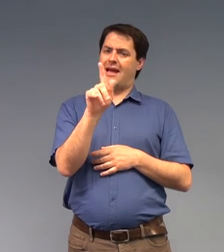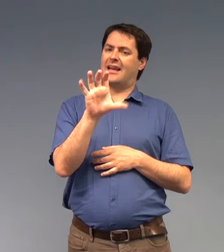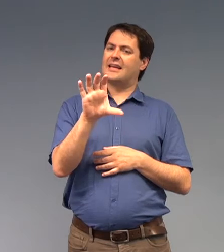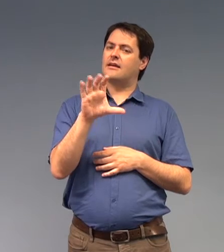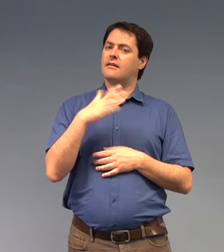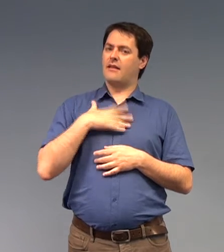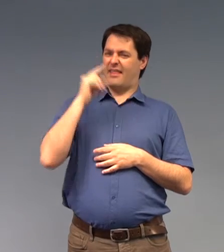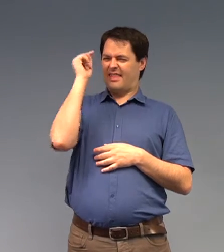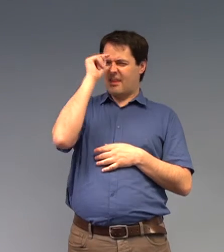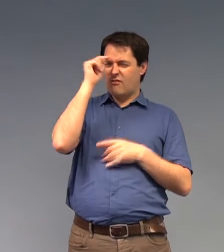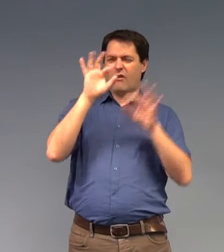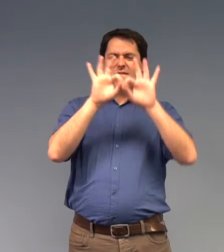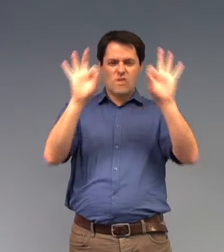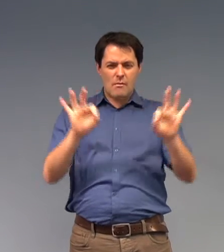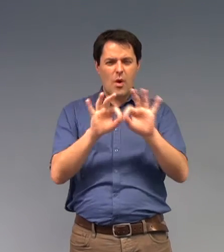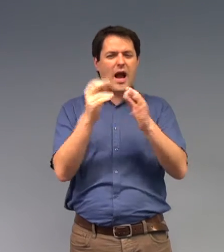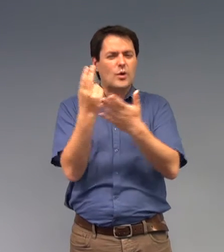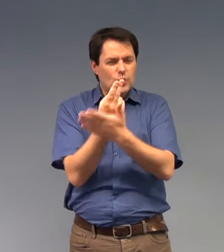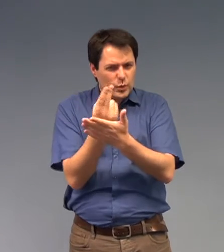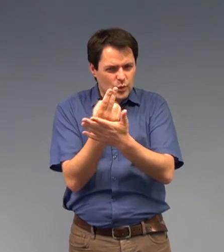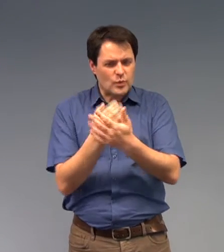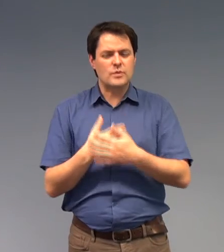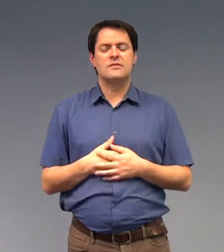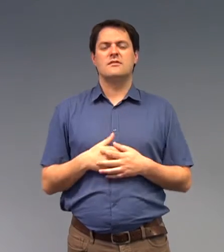I will go on to explain the pragmatic theoretical theory